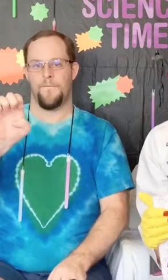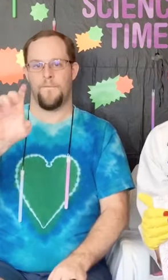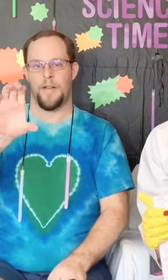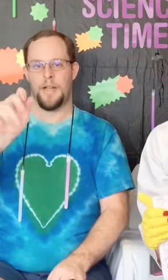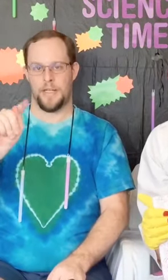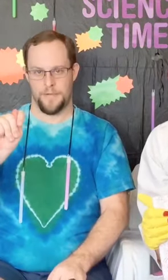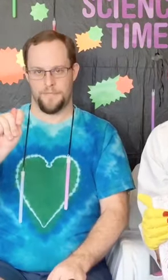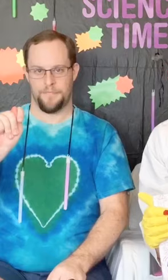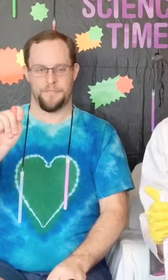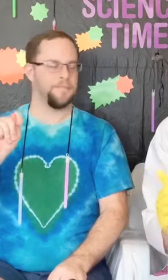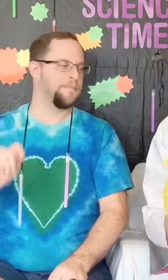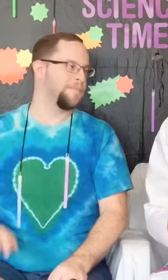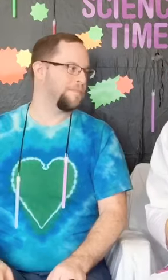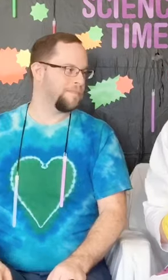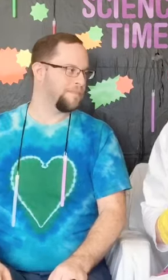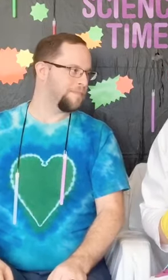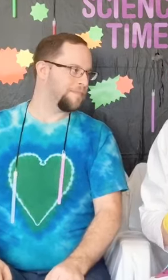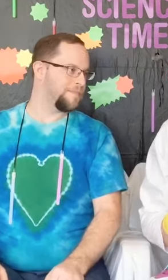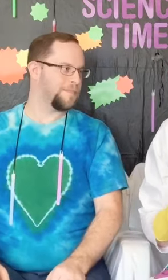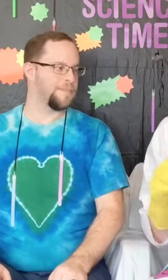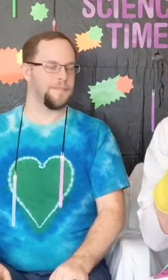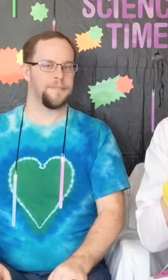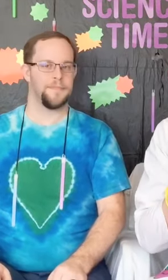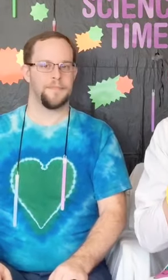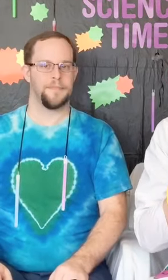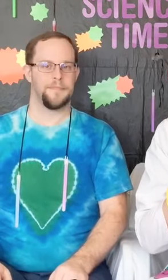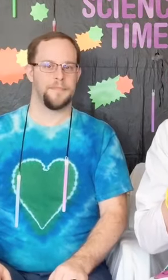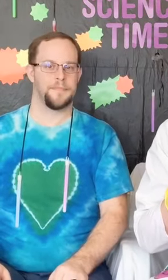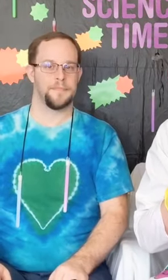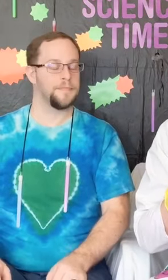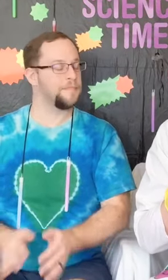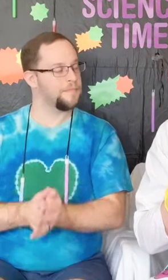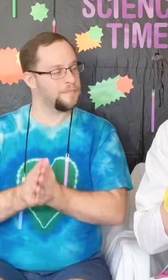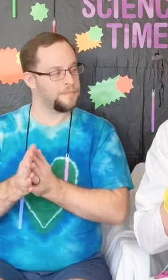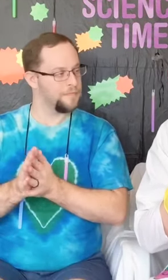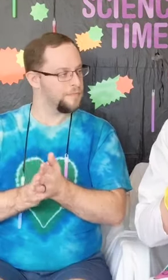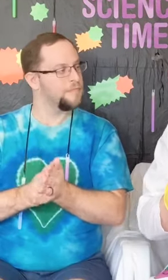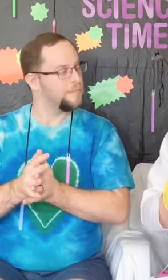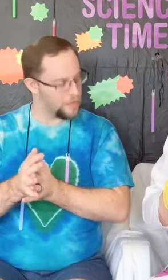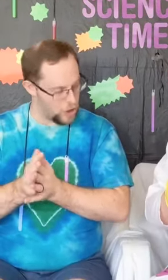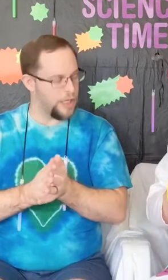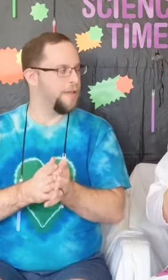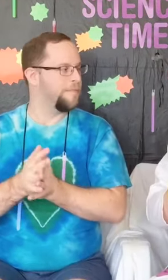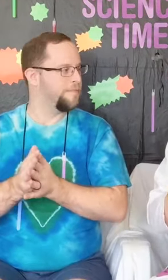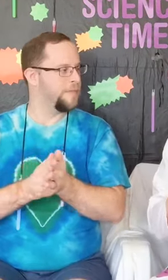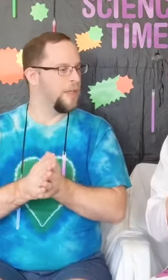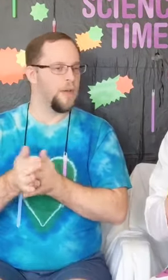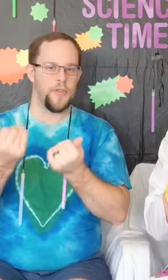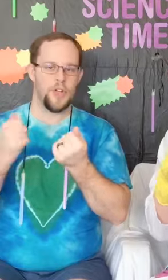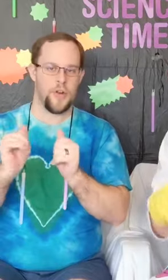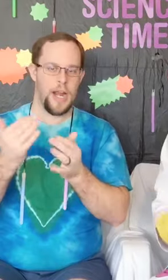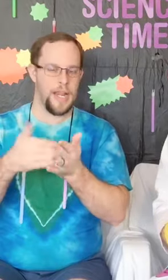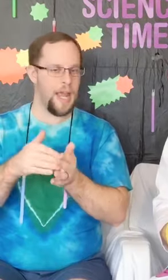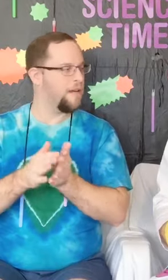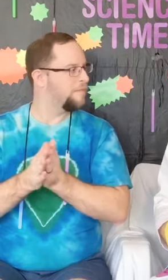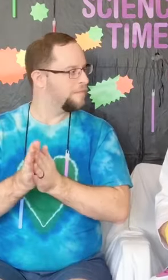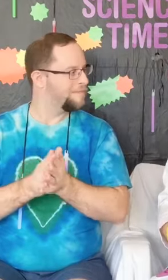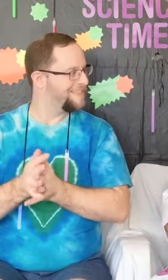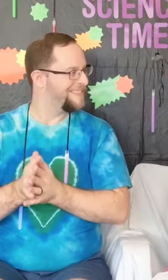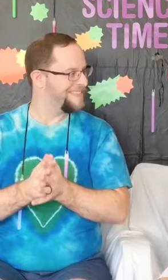to choose from. some stories that we've done here are actually in that library. So it's a very fun time. AARON: Good! CALI: Yes, and you try it again. CALI: Yeah! Try